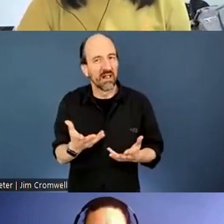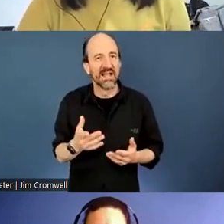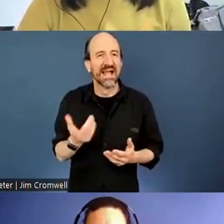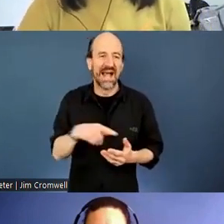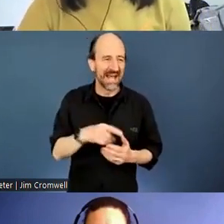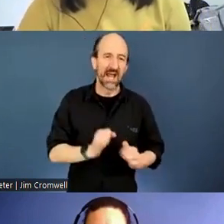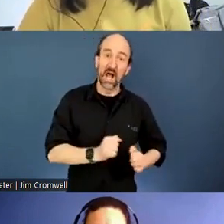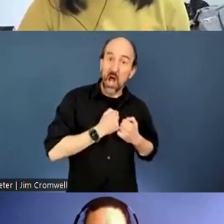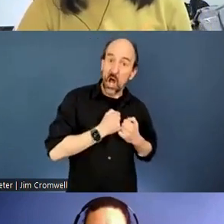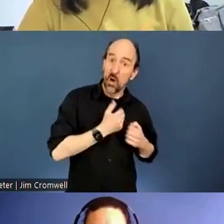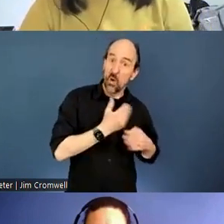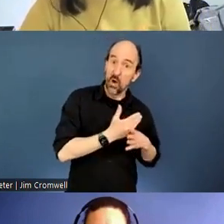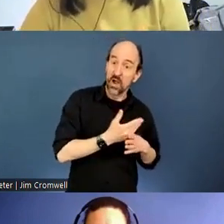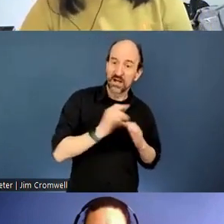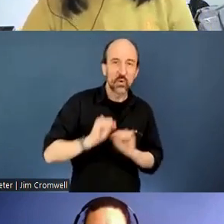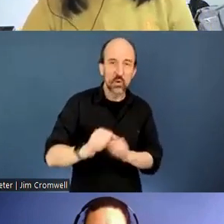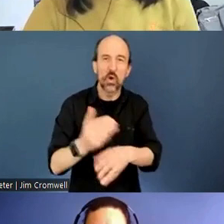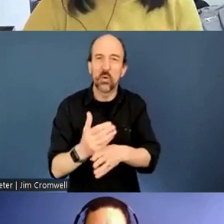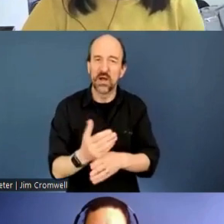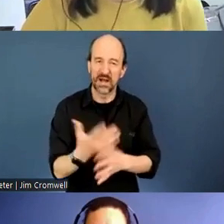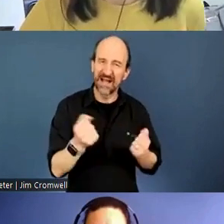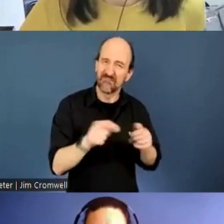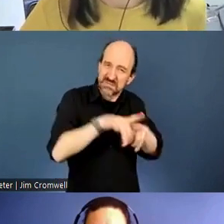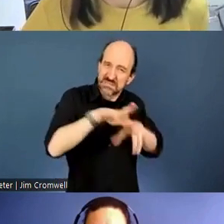that you do and the work that we do. Our context might be